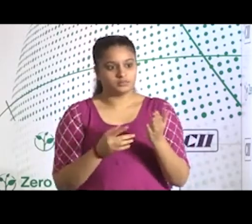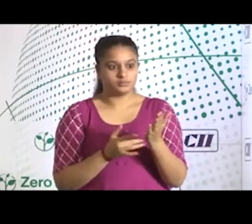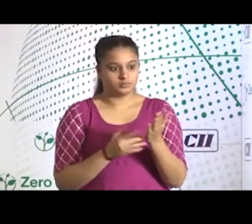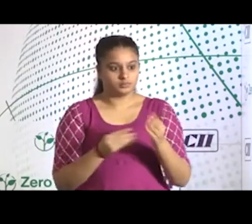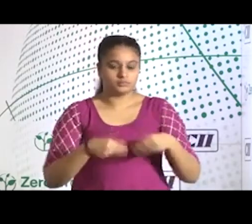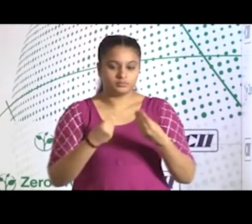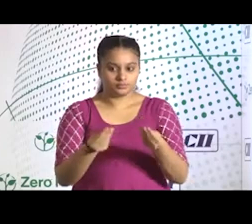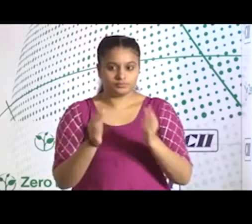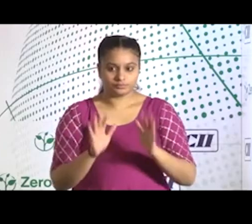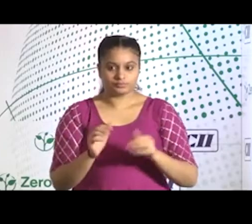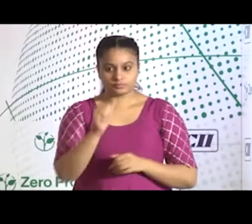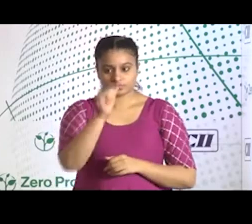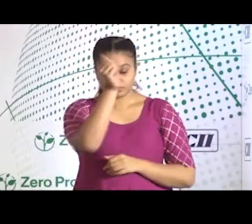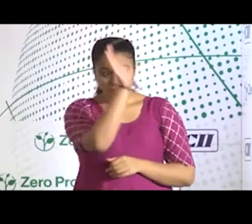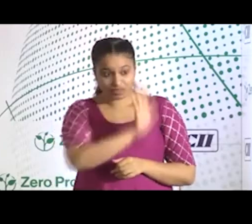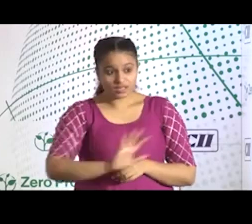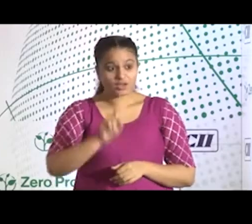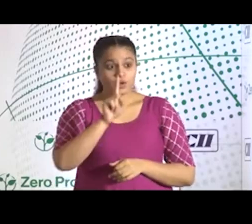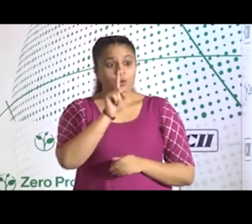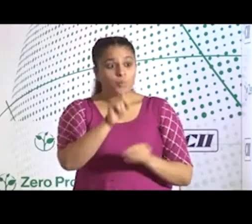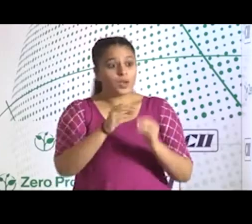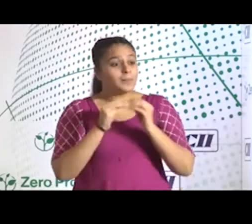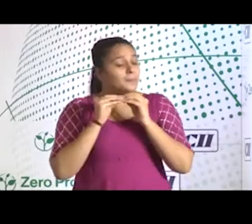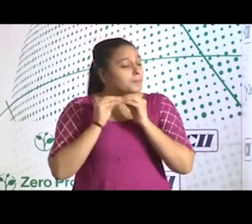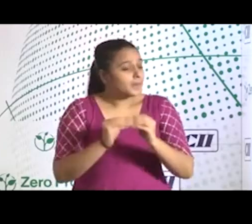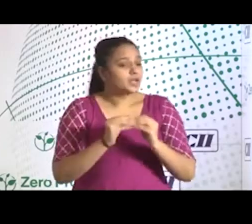we have about 1 billion Android phones that are news.